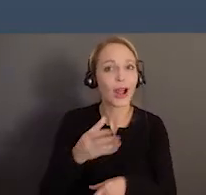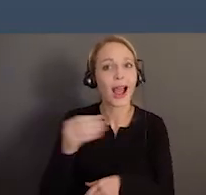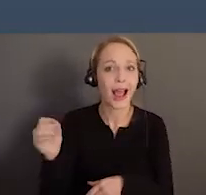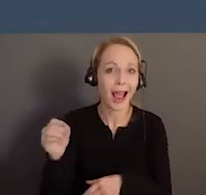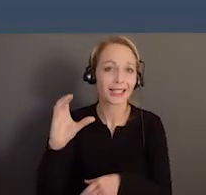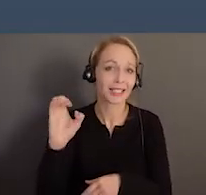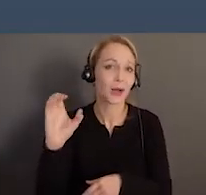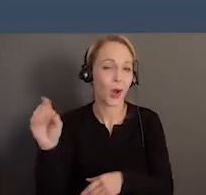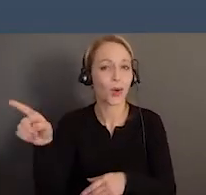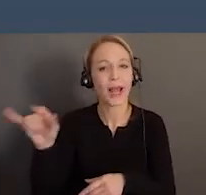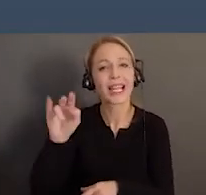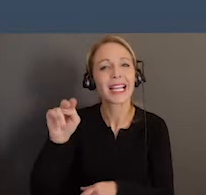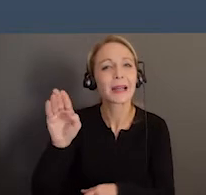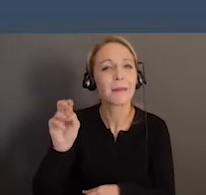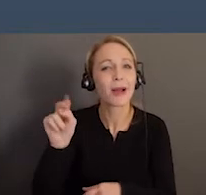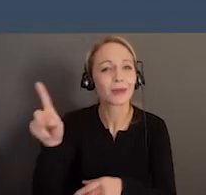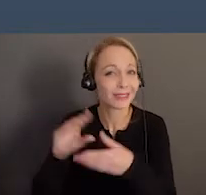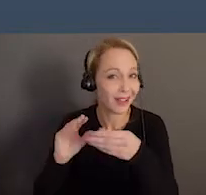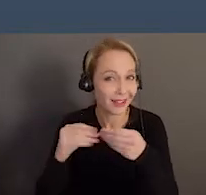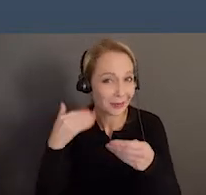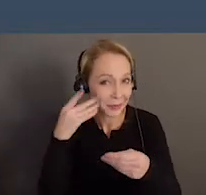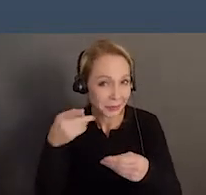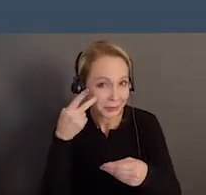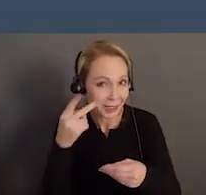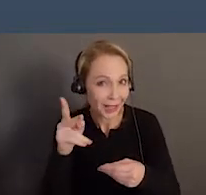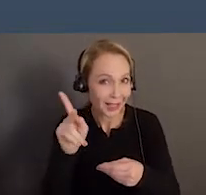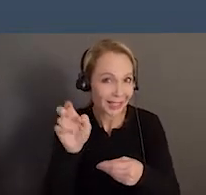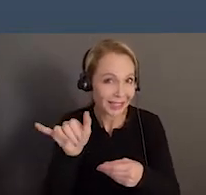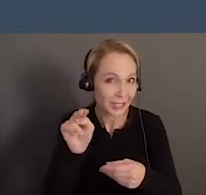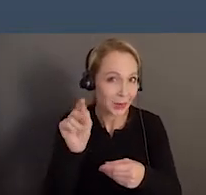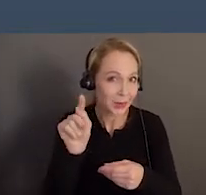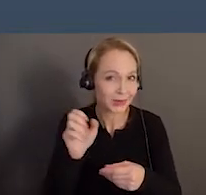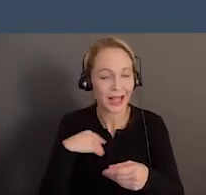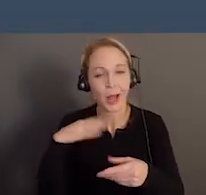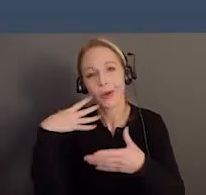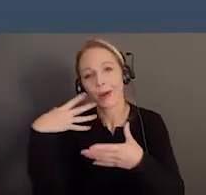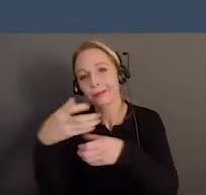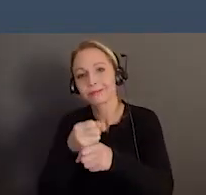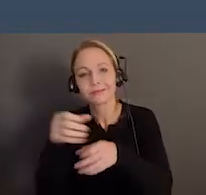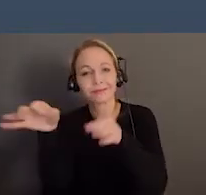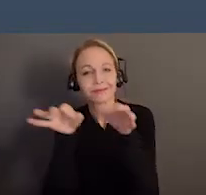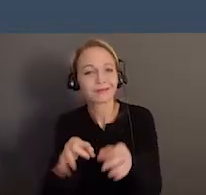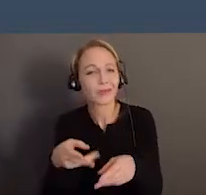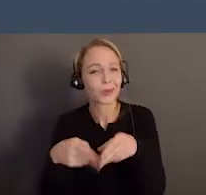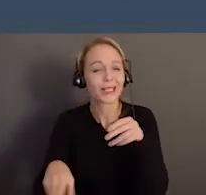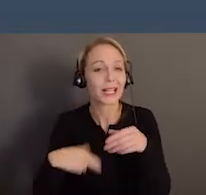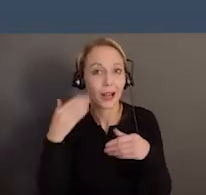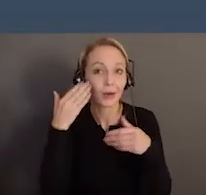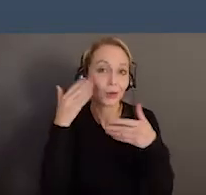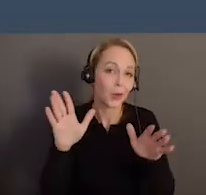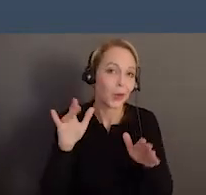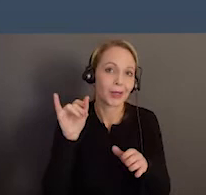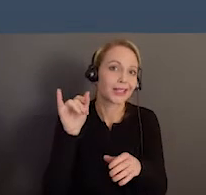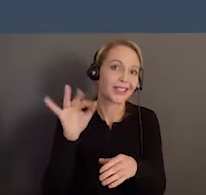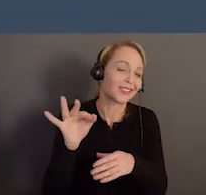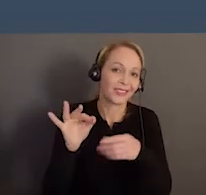A QUICK OVERVIEW. AND NOT FULL TO THOSE LISTENING AND THANKS FOR THE TALK